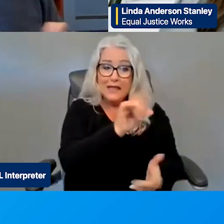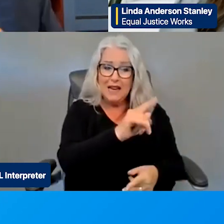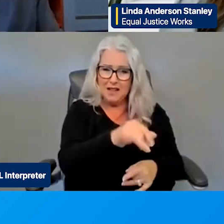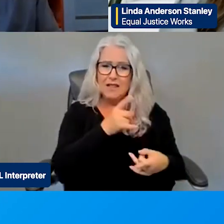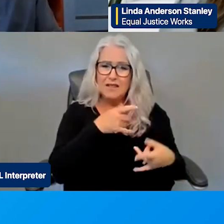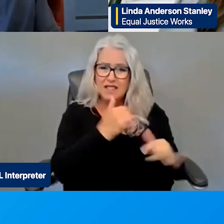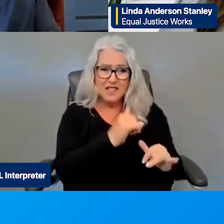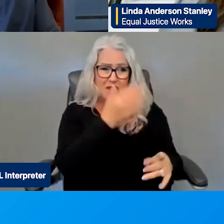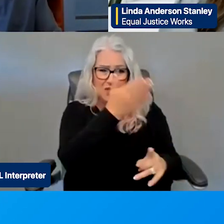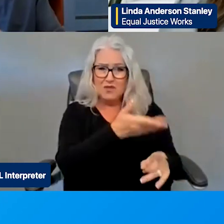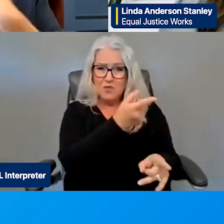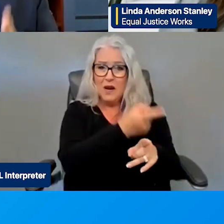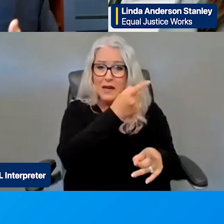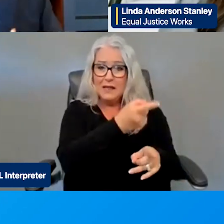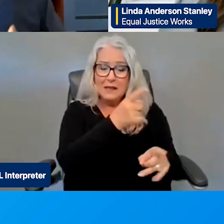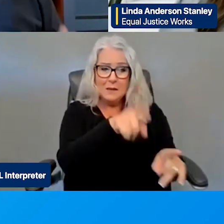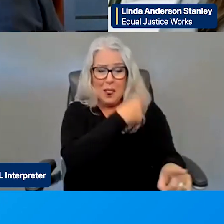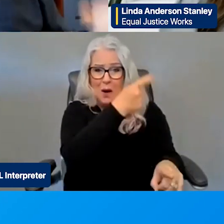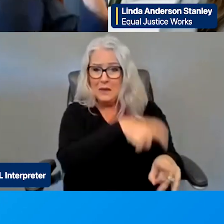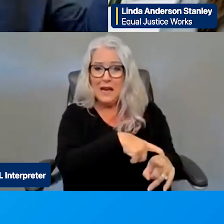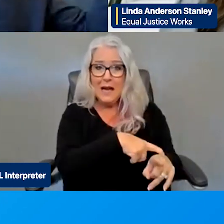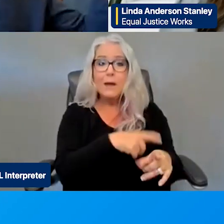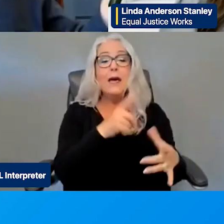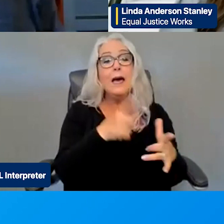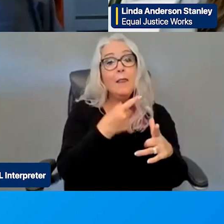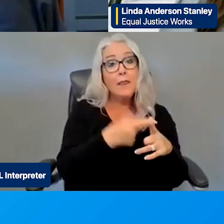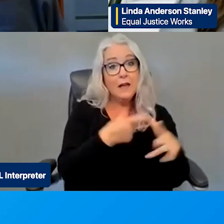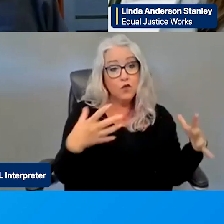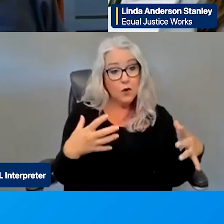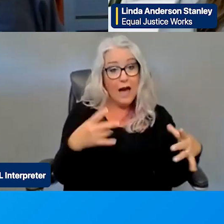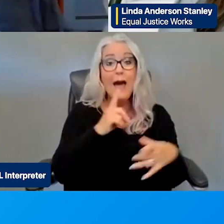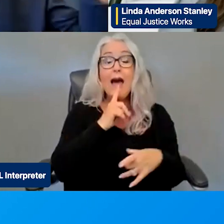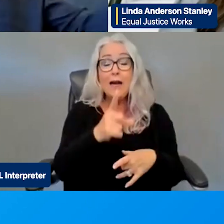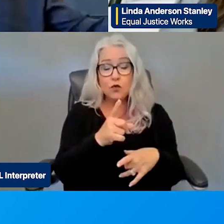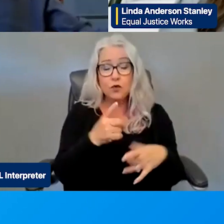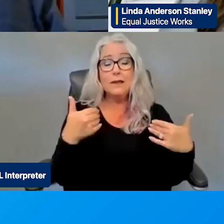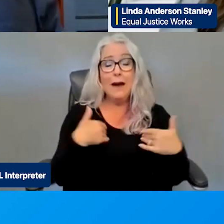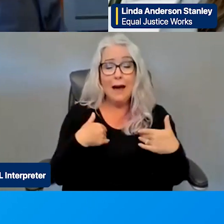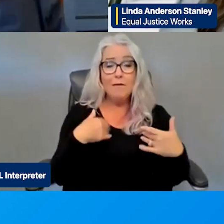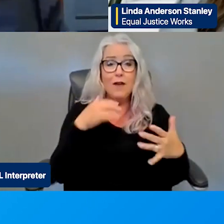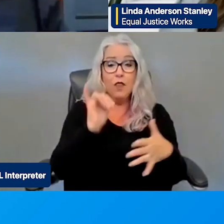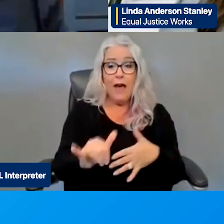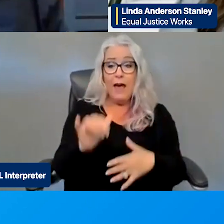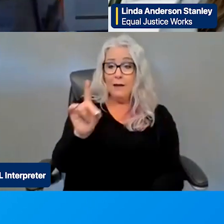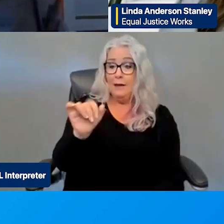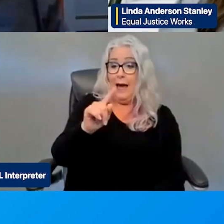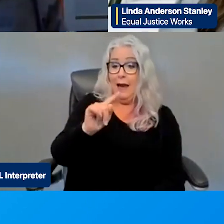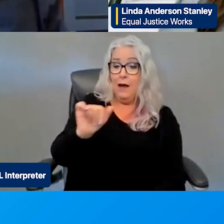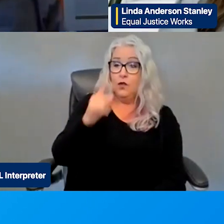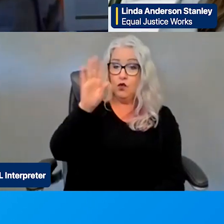And then to the point where it's codified that a policy maker can take it to the state lawmakers